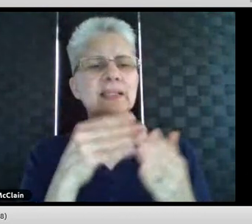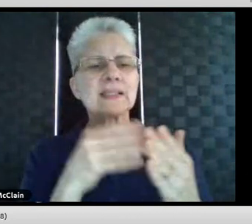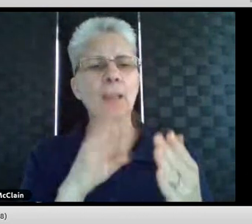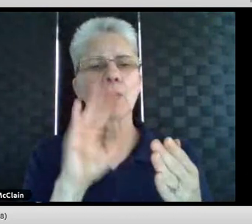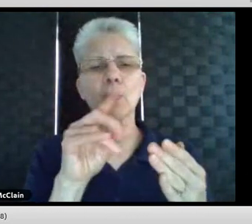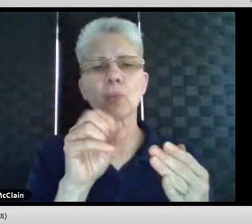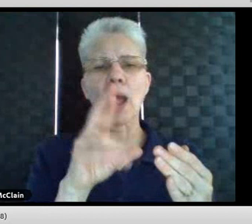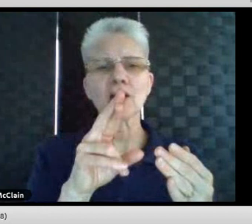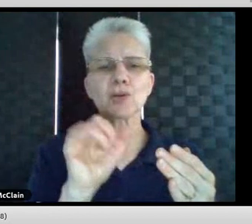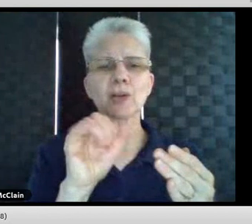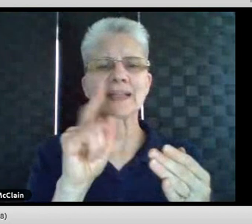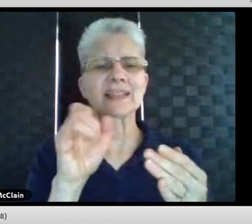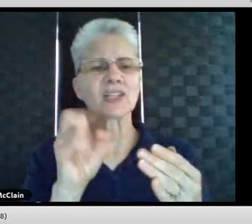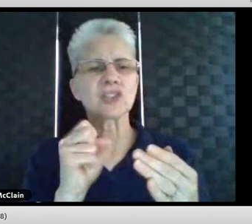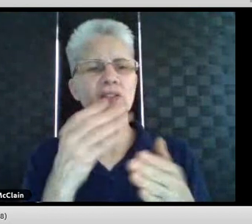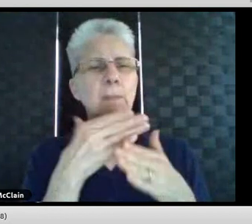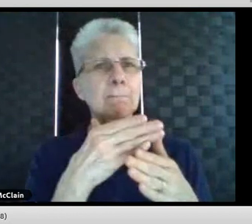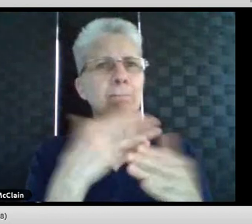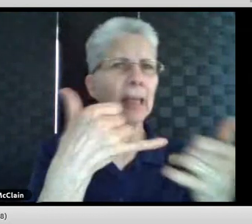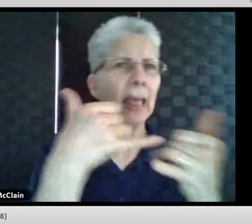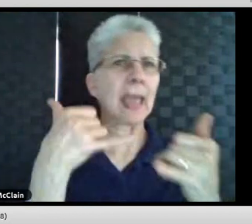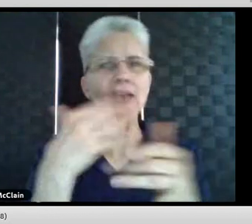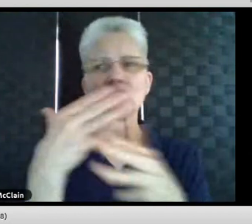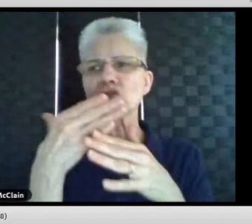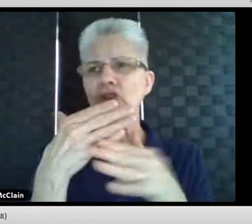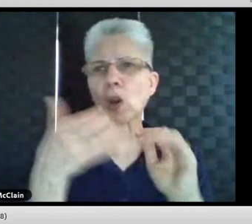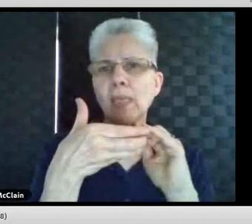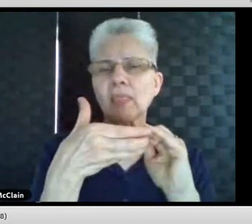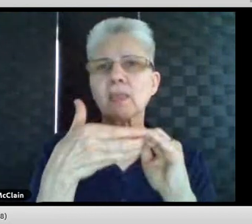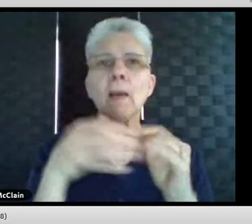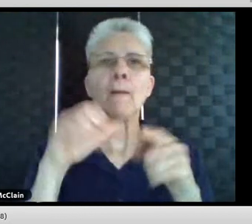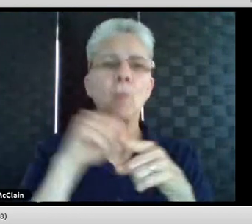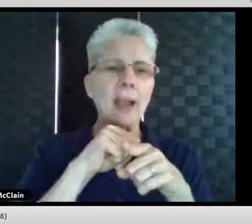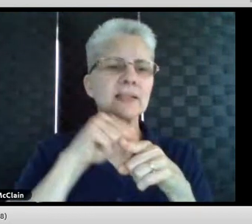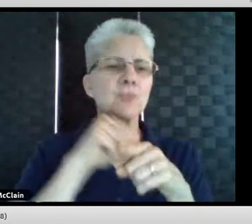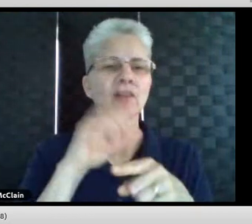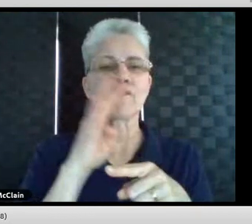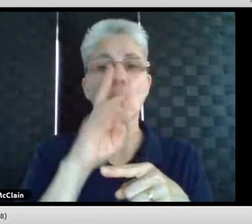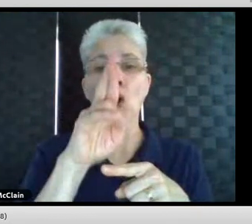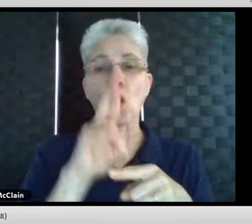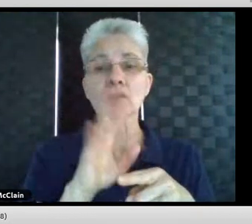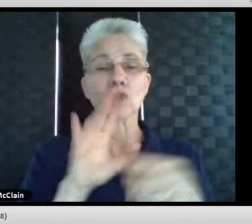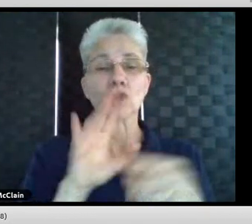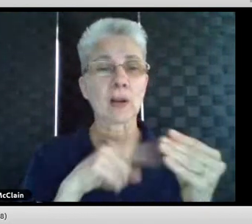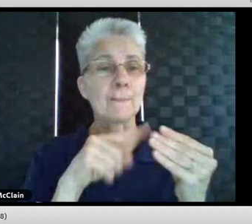Share them with your colleagues. Of course, practice the four Rs that Tyckoson talks about,